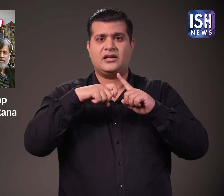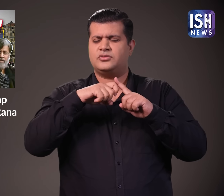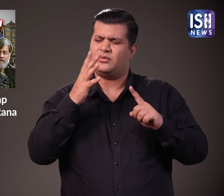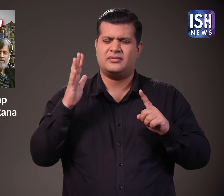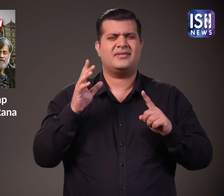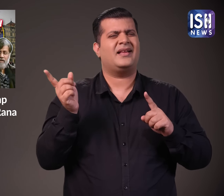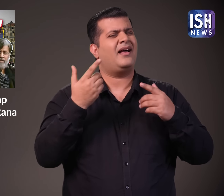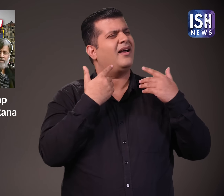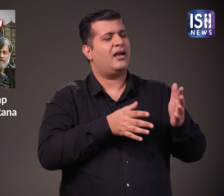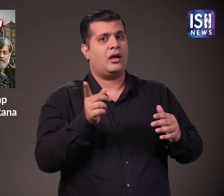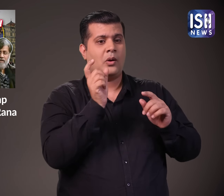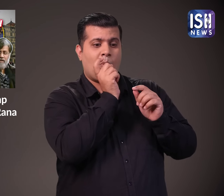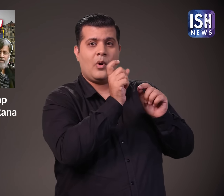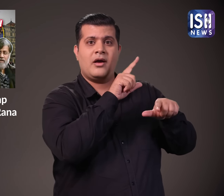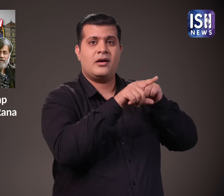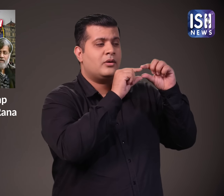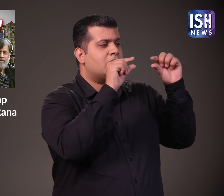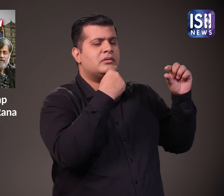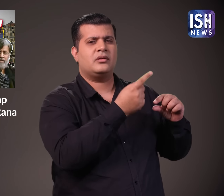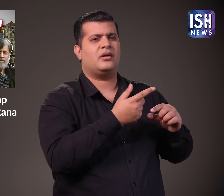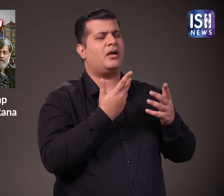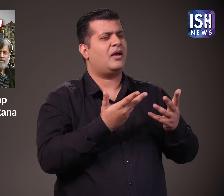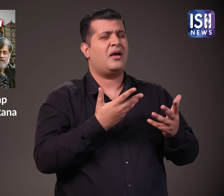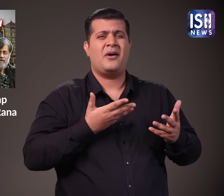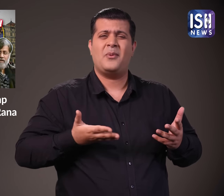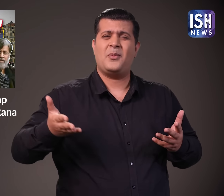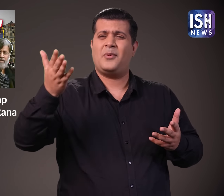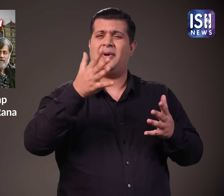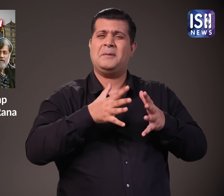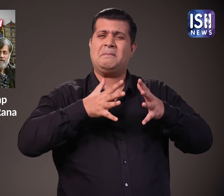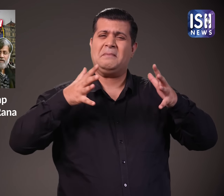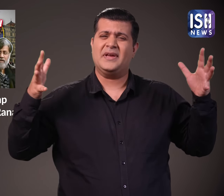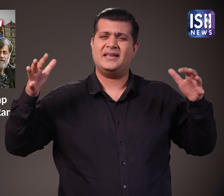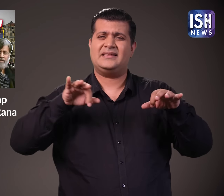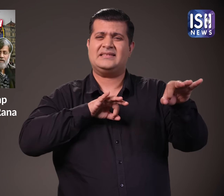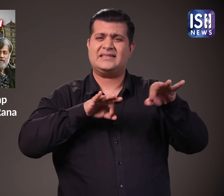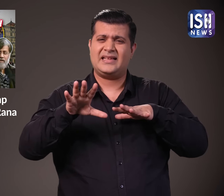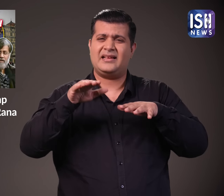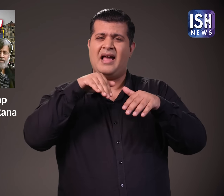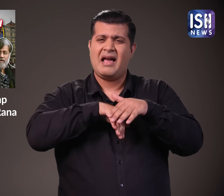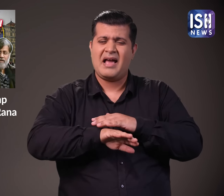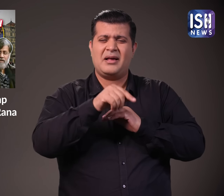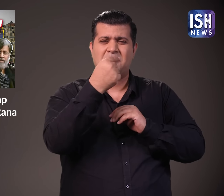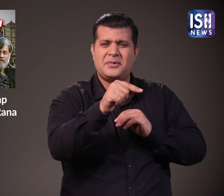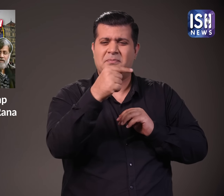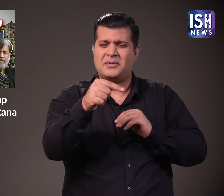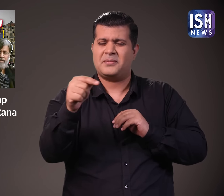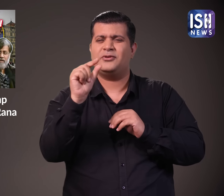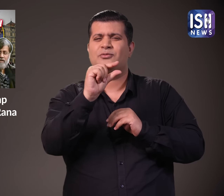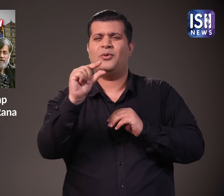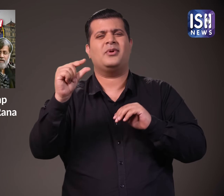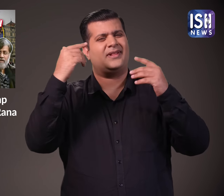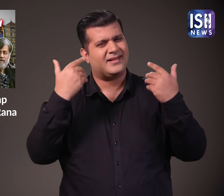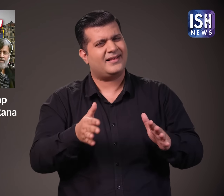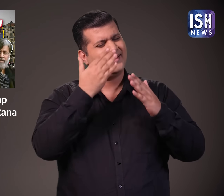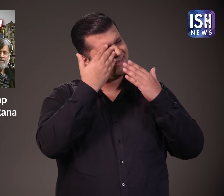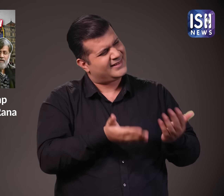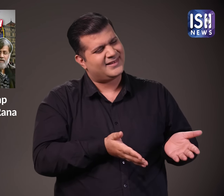and that is when he says the iconic dialogue "Bade bade desho mein aisi chhoti chhoti baatein hoti rehti hai".